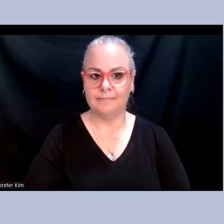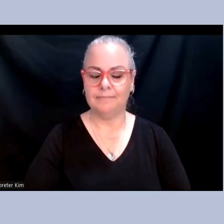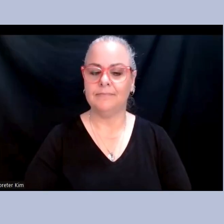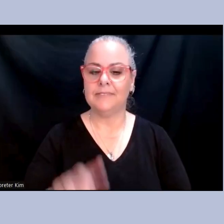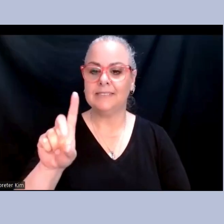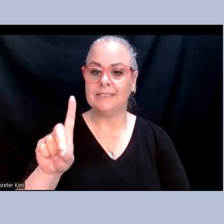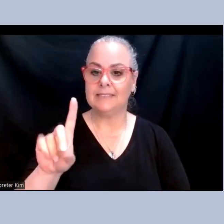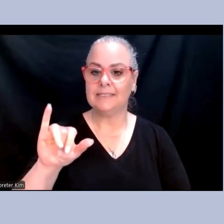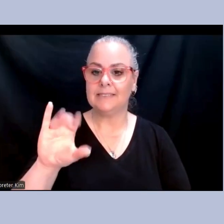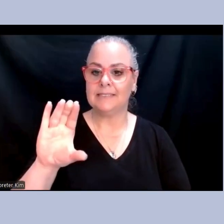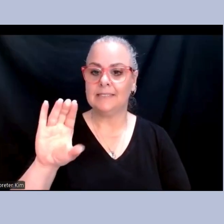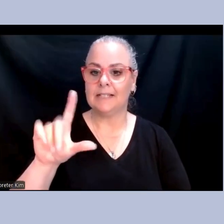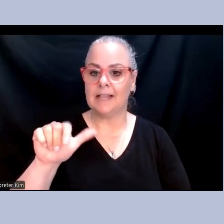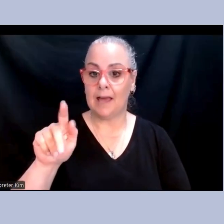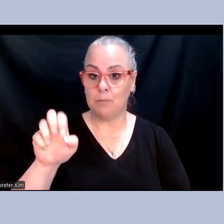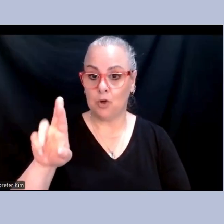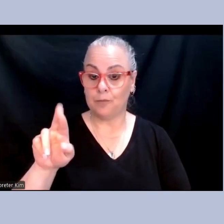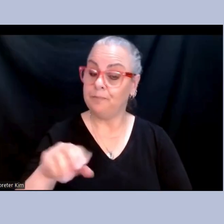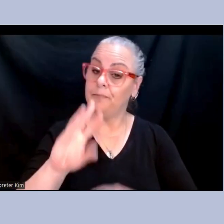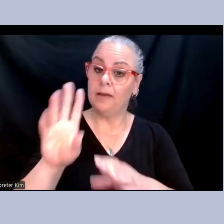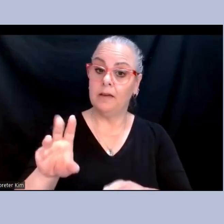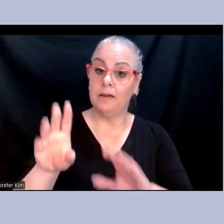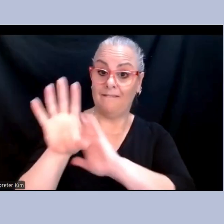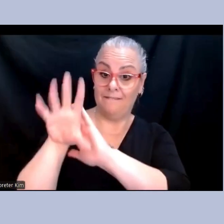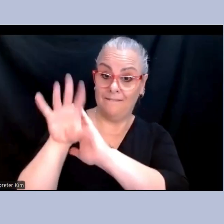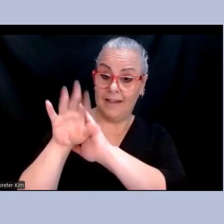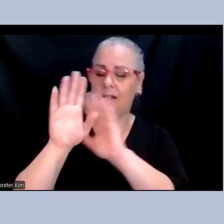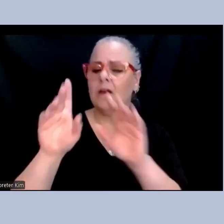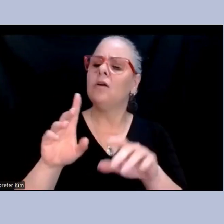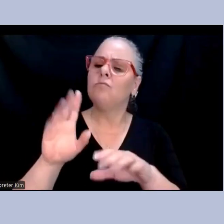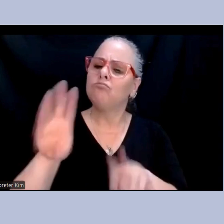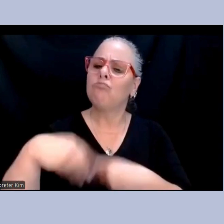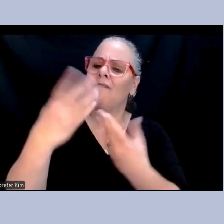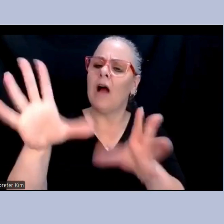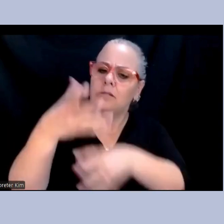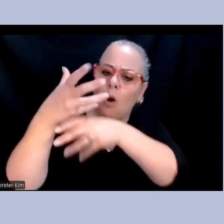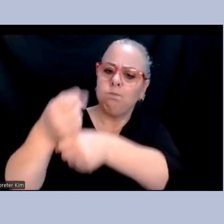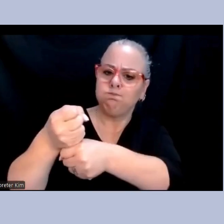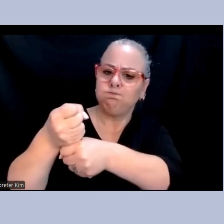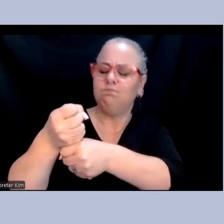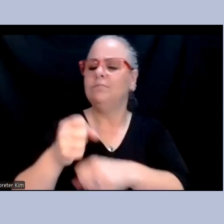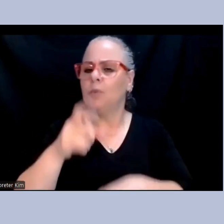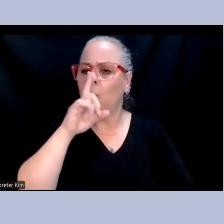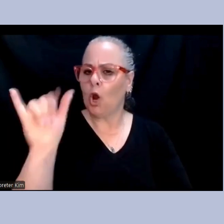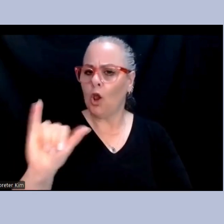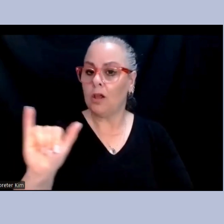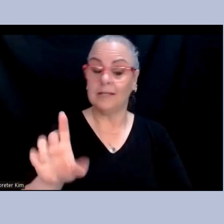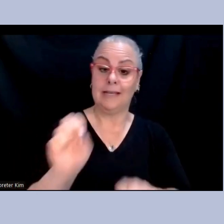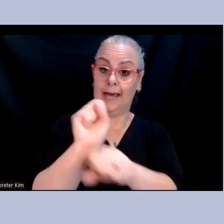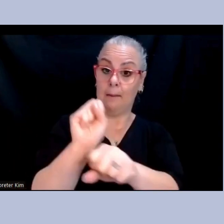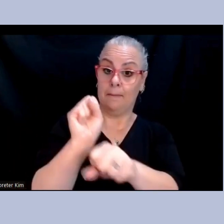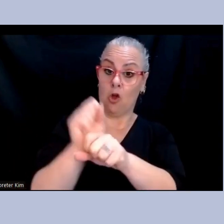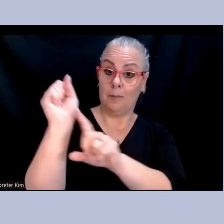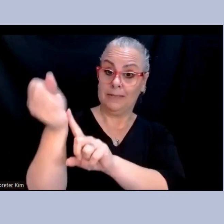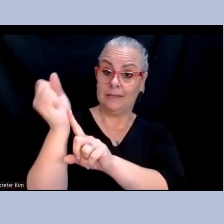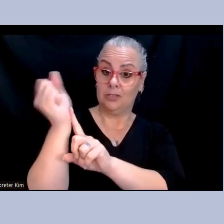This video provides an introductory overview. Employment situations are often complicated